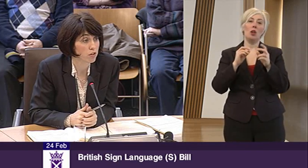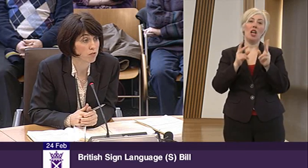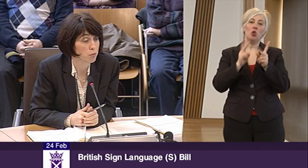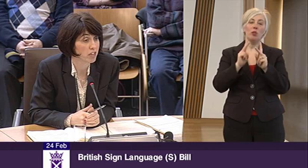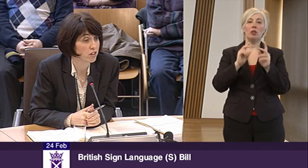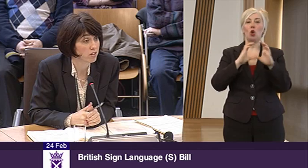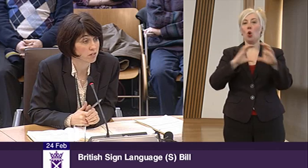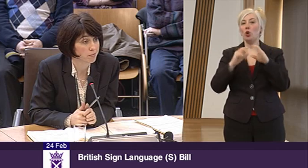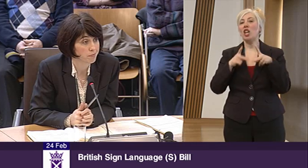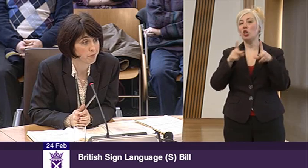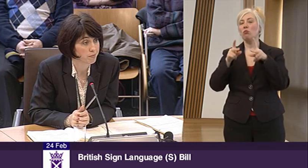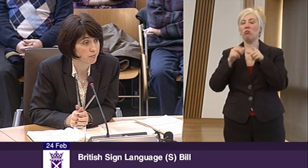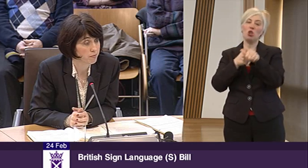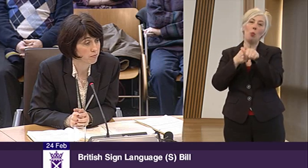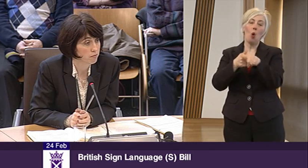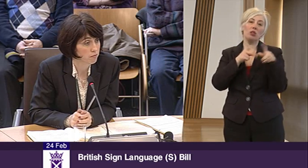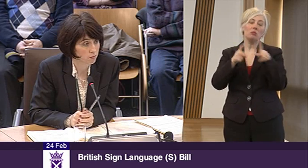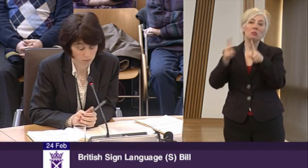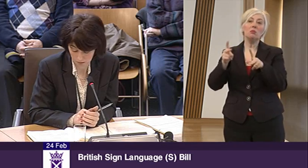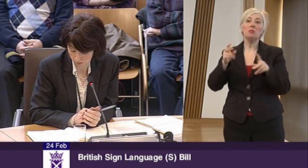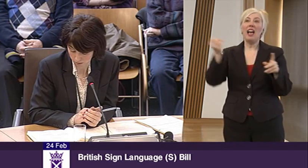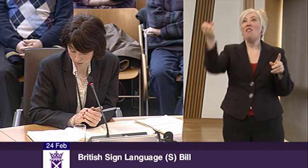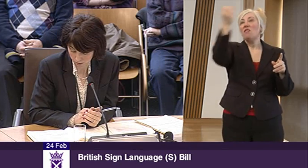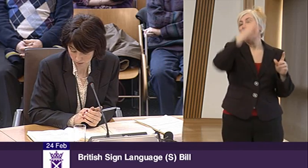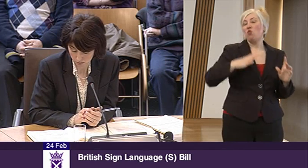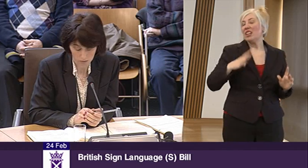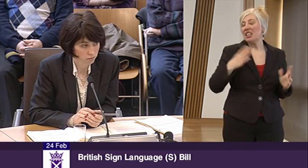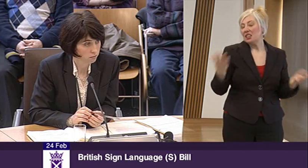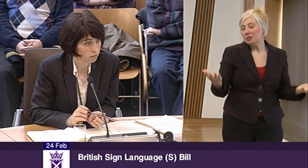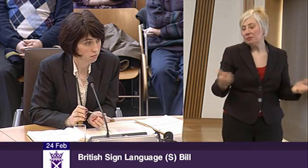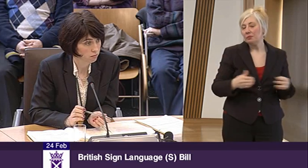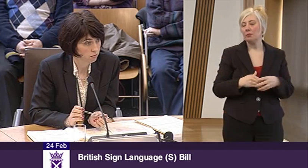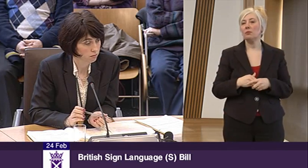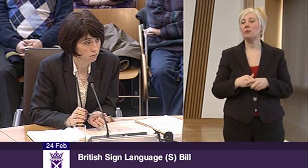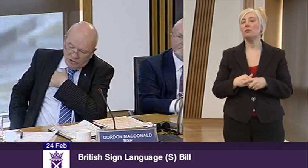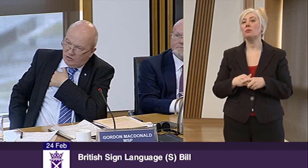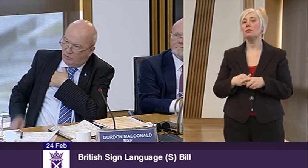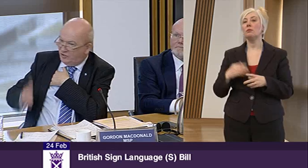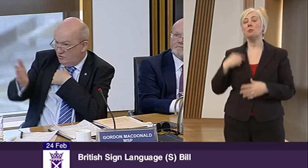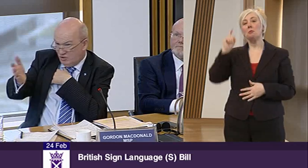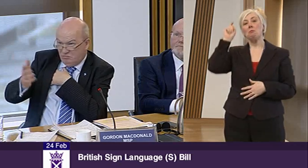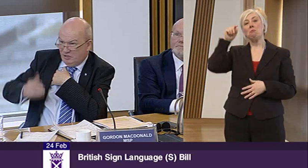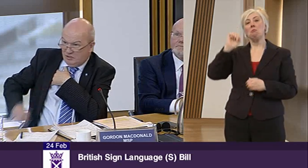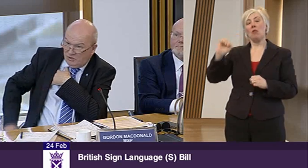and communication support for patients. Gordon MacDonald: There has been a suggestion, including from Mr Nicol, that the preparation